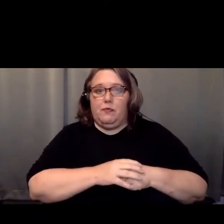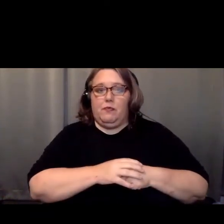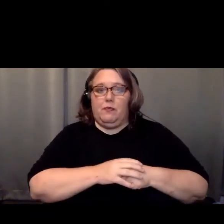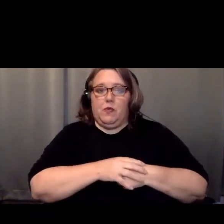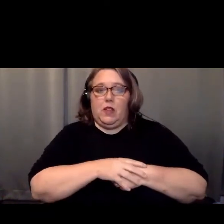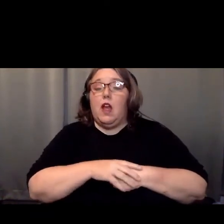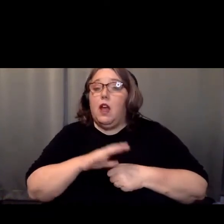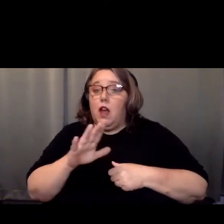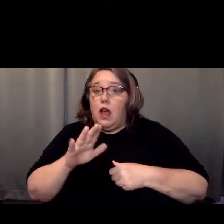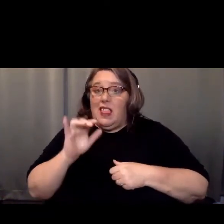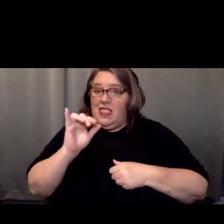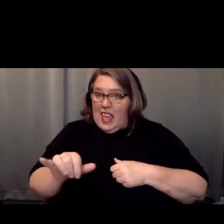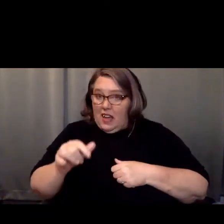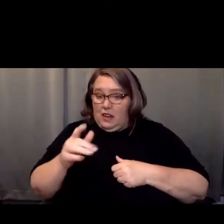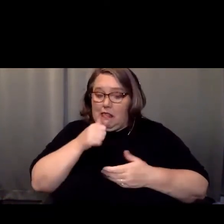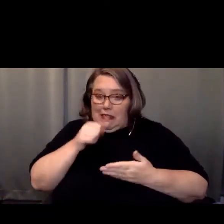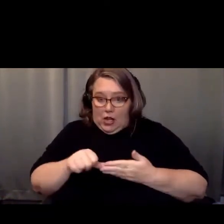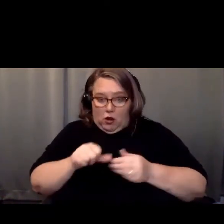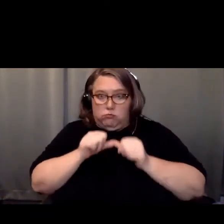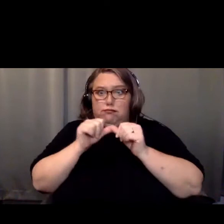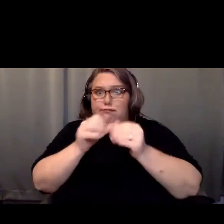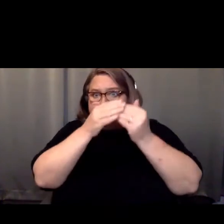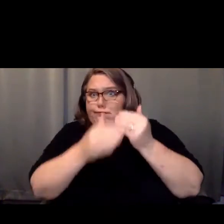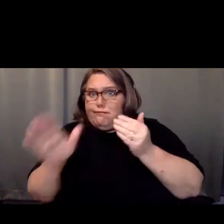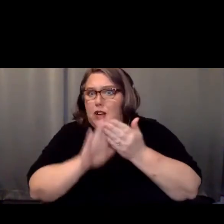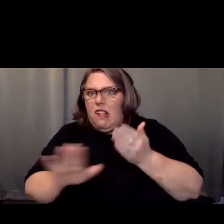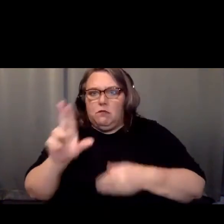every semester, even if nothing has changed, you still have to request it.